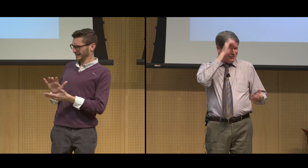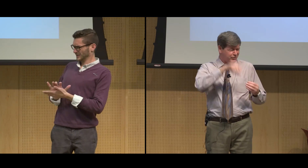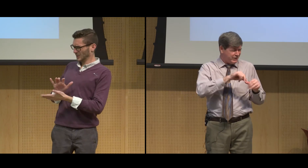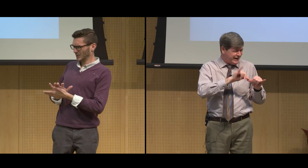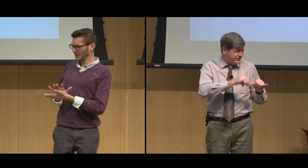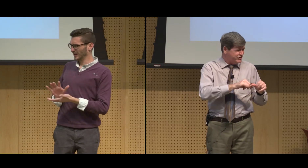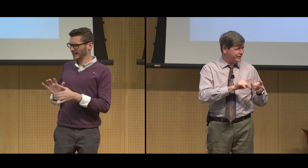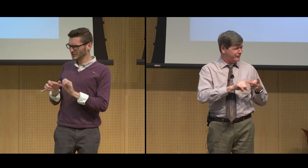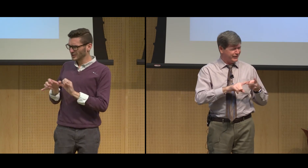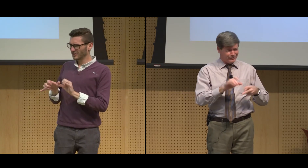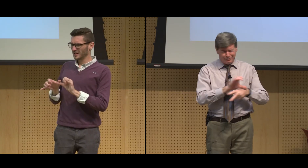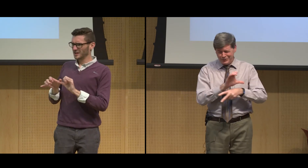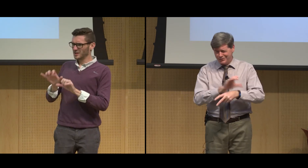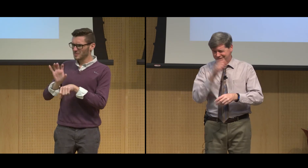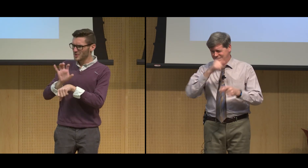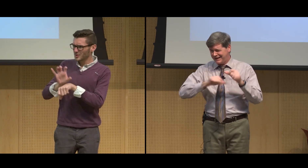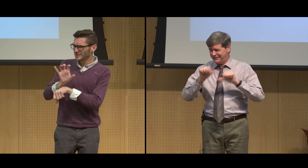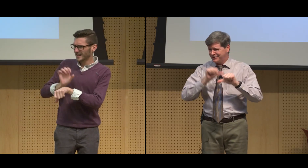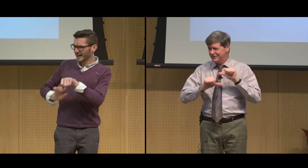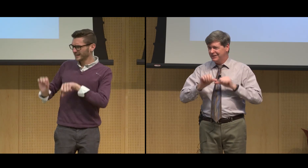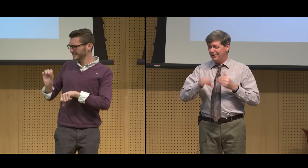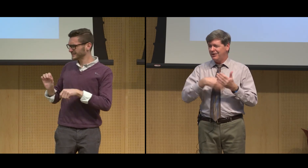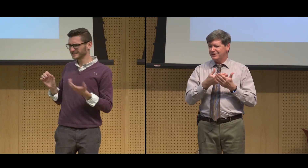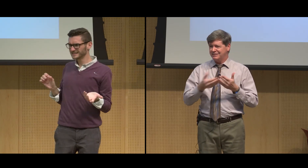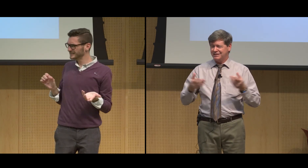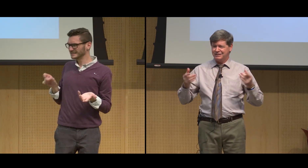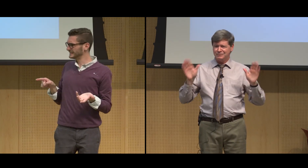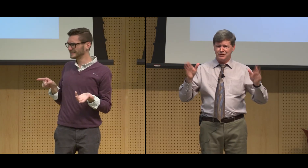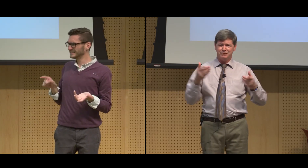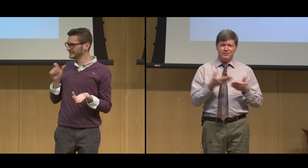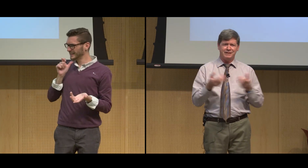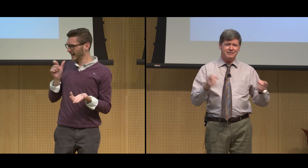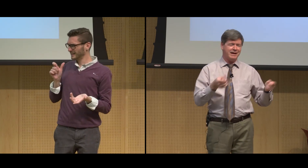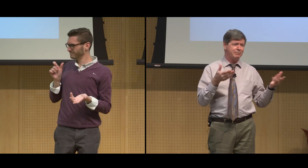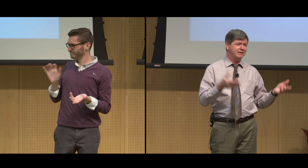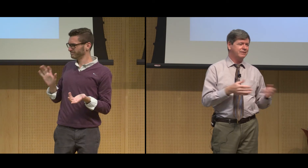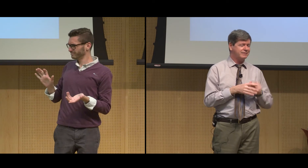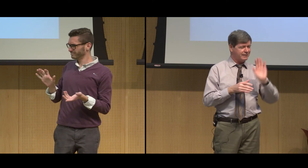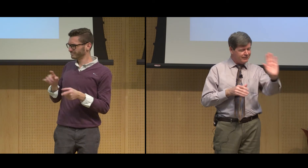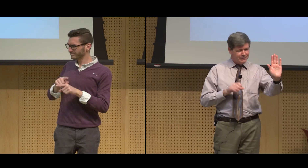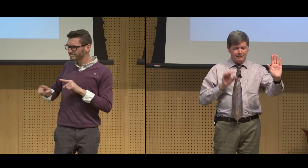"What do I know about engineering "or computer science or all these things-- wonderful things that happen here?"